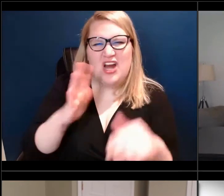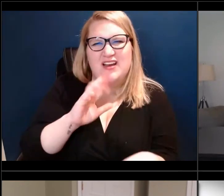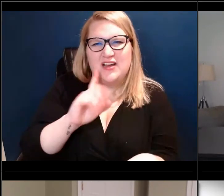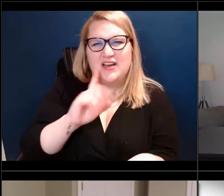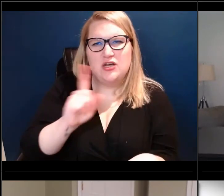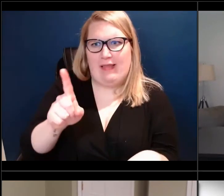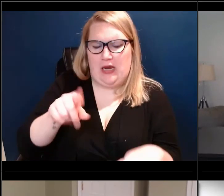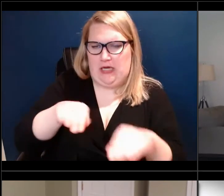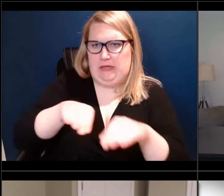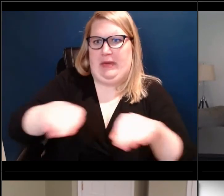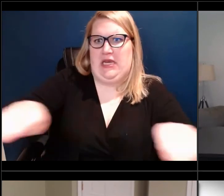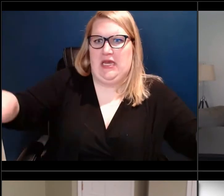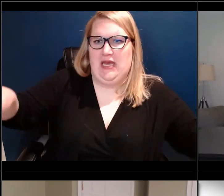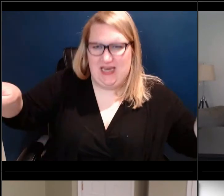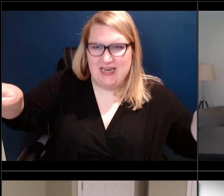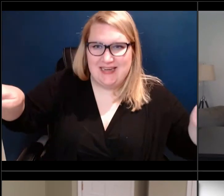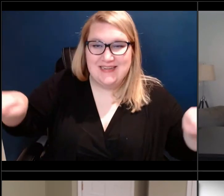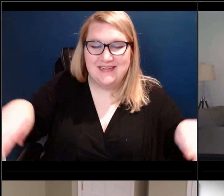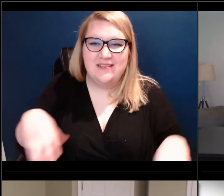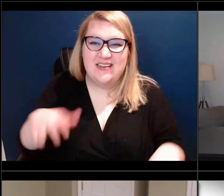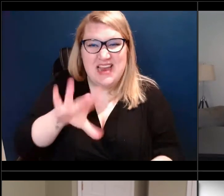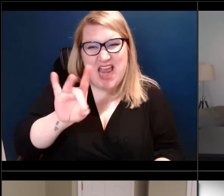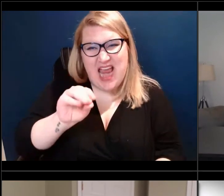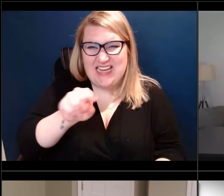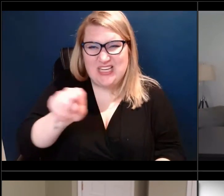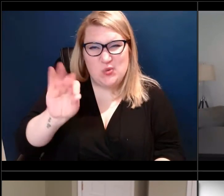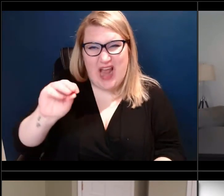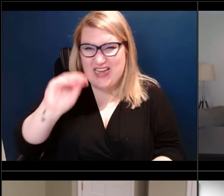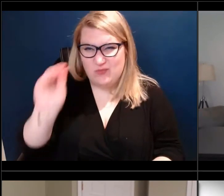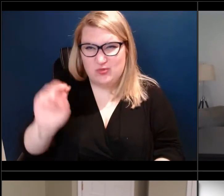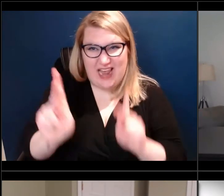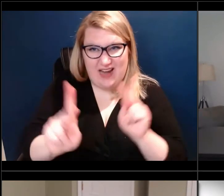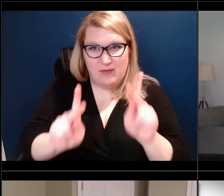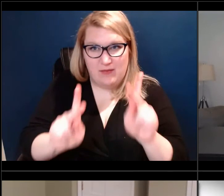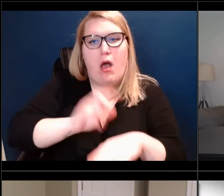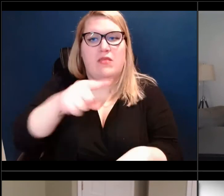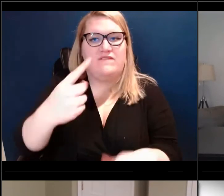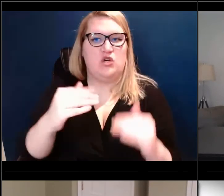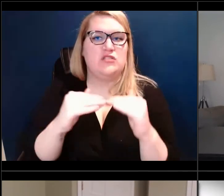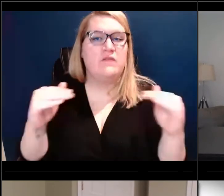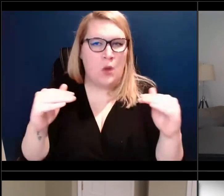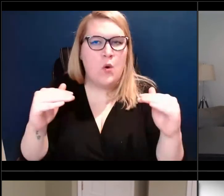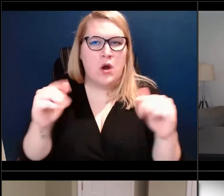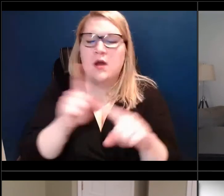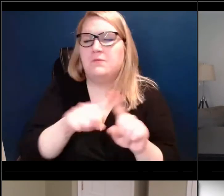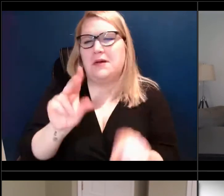I think probably 80 to 90% of the people are on the first floor, but it's no, it's not underground.